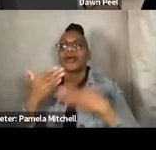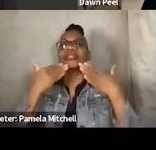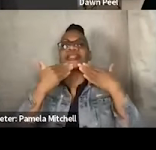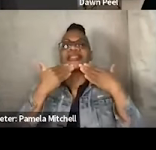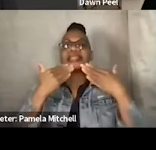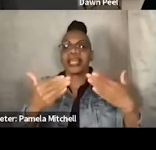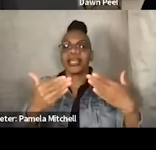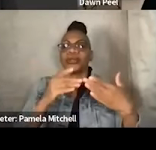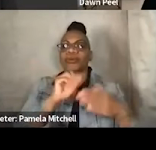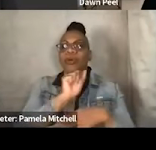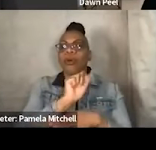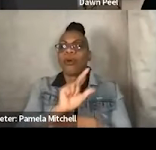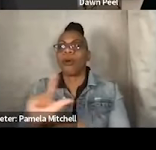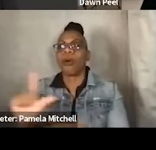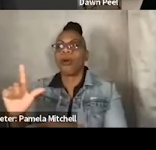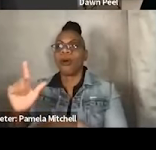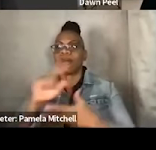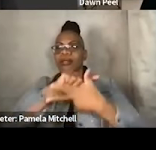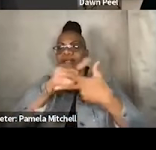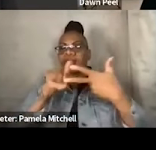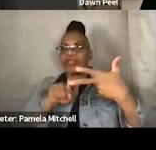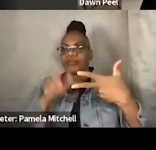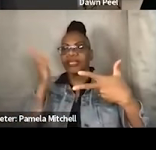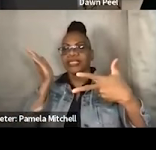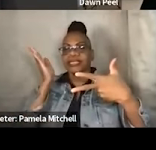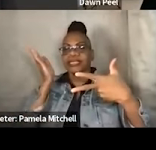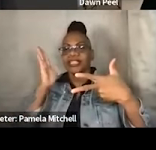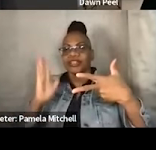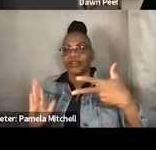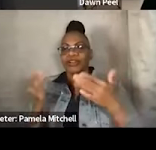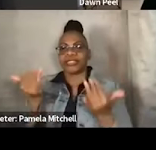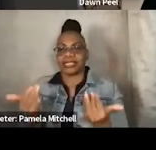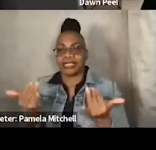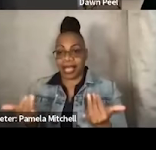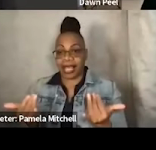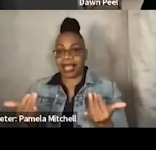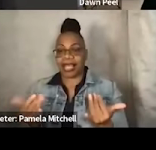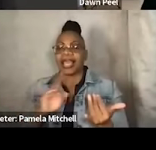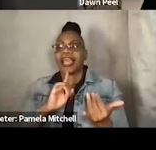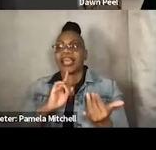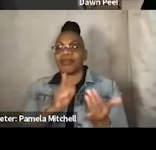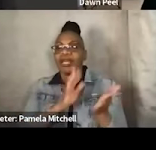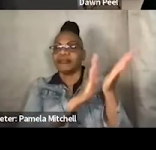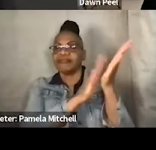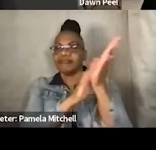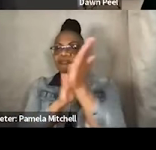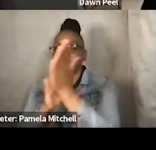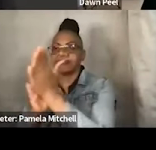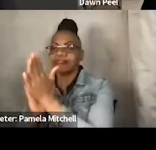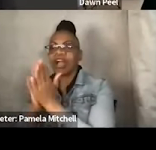to all three of the speakers today, and really to applaud them for the critical work